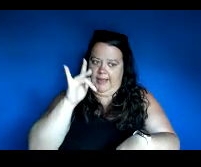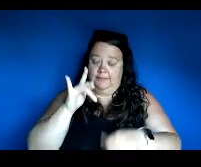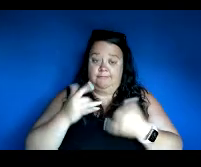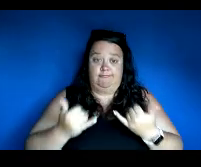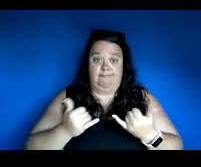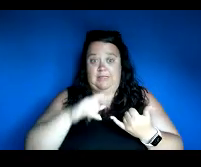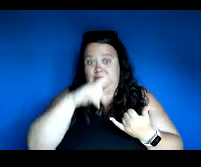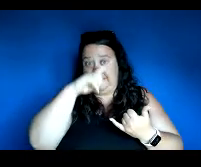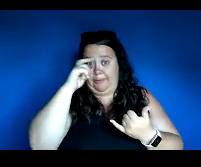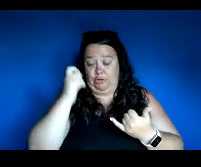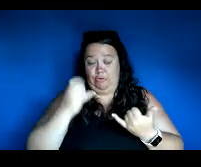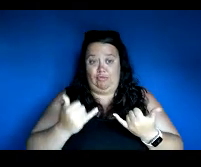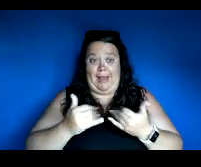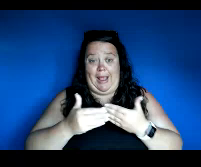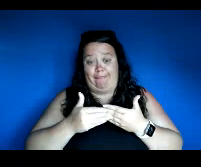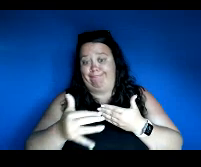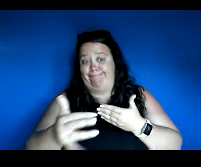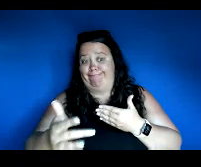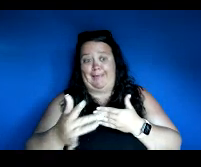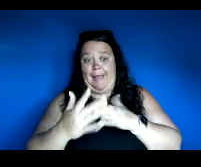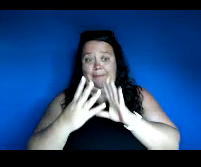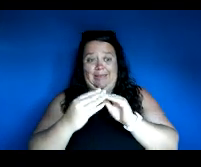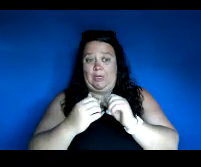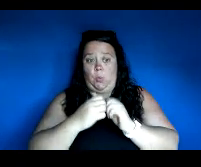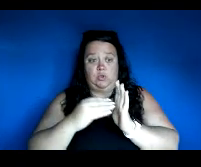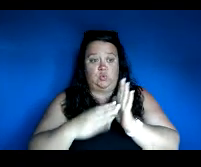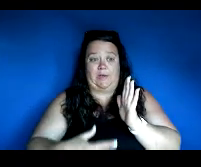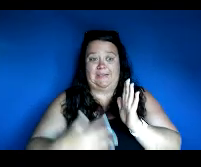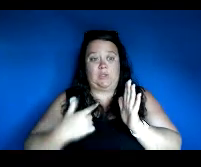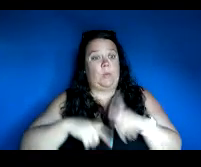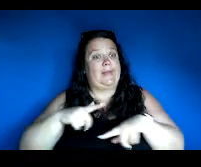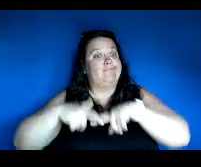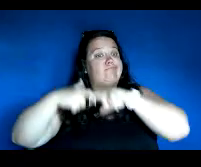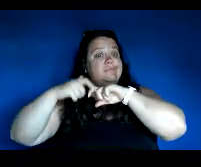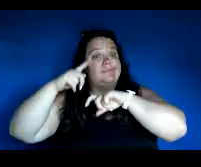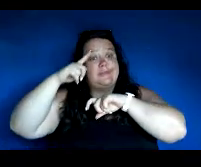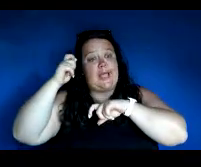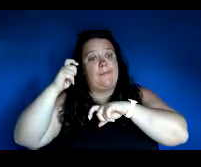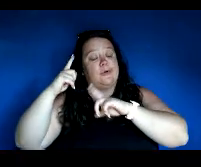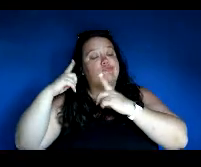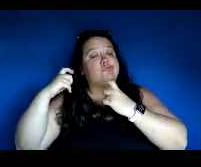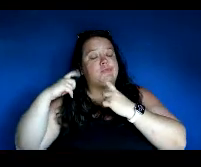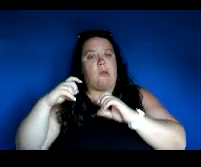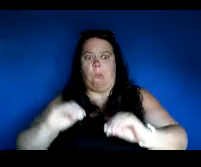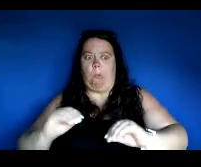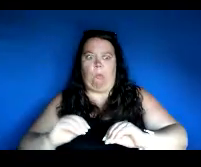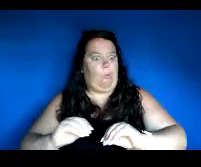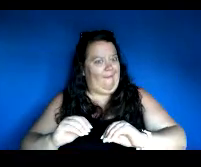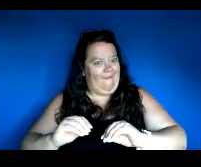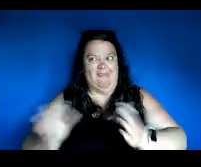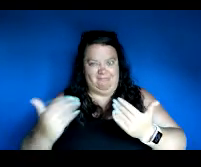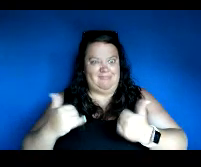all summer that we meet with students, we work year-round. And getting things set up ahead of time is so important